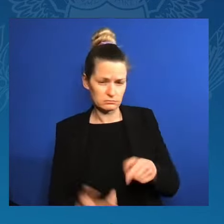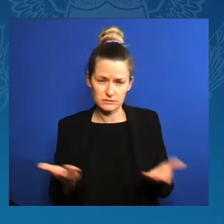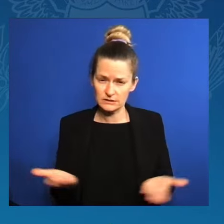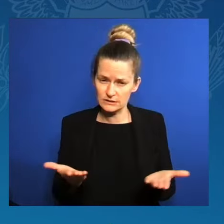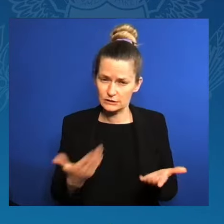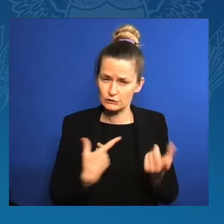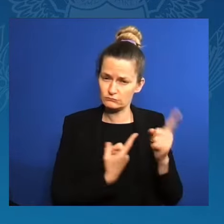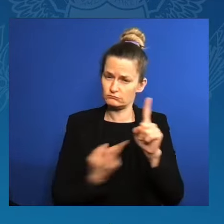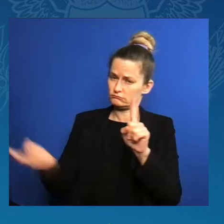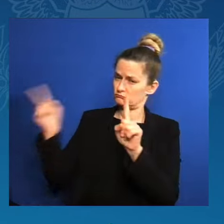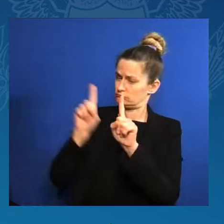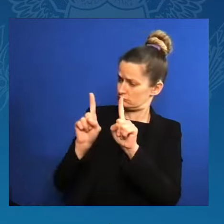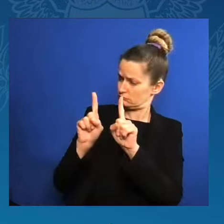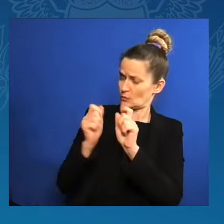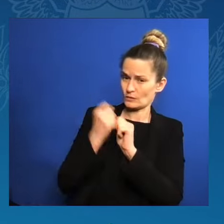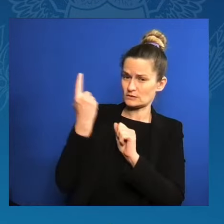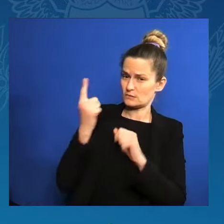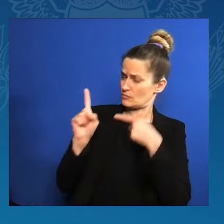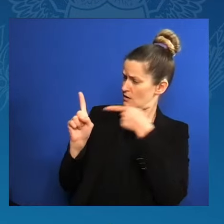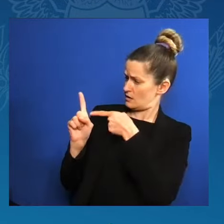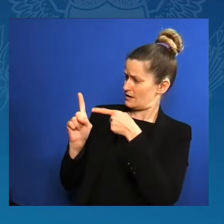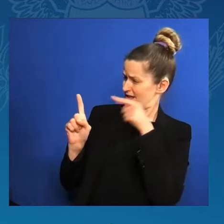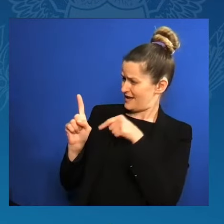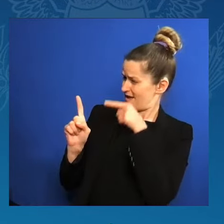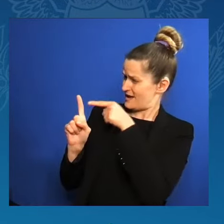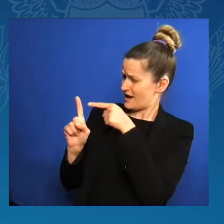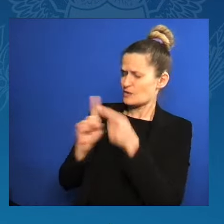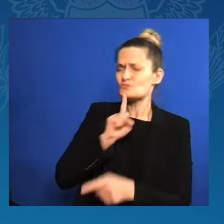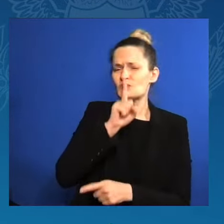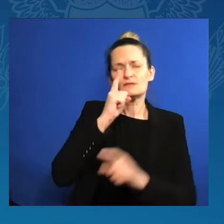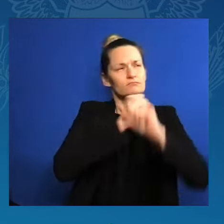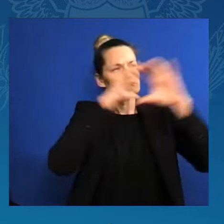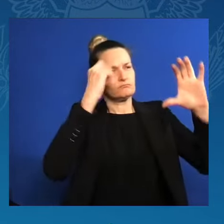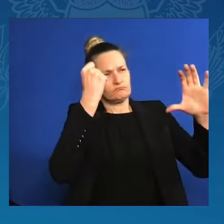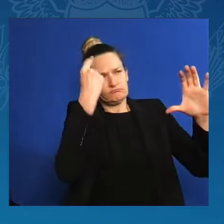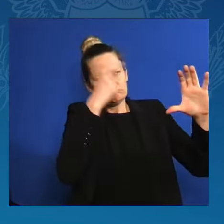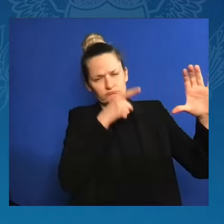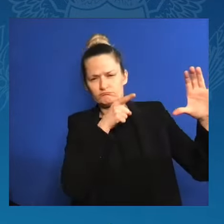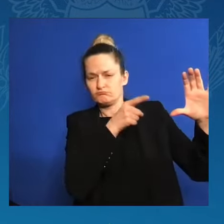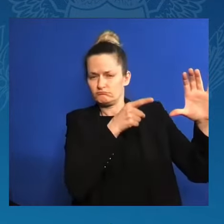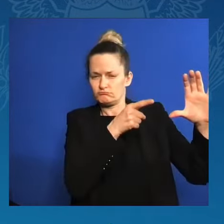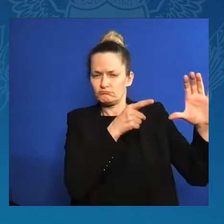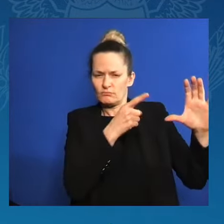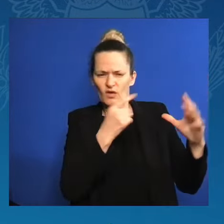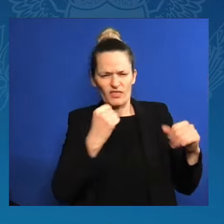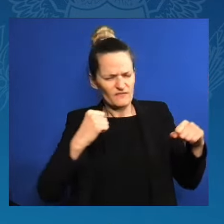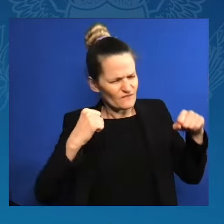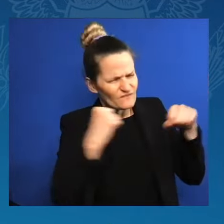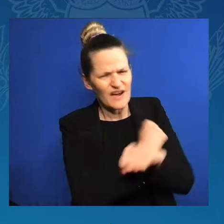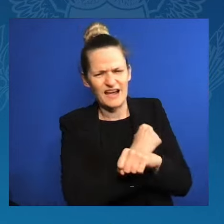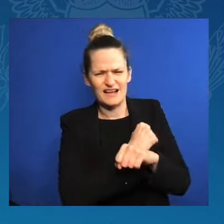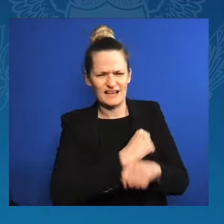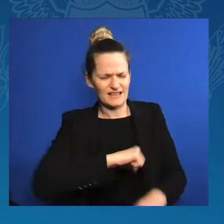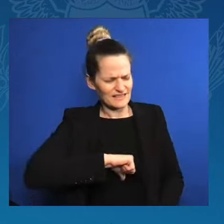and continually stands up for the dignity and autonomy of all people seeking abortion care.